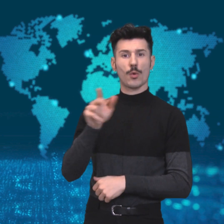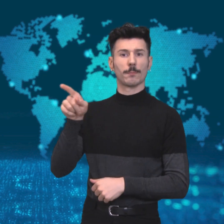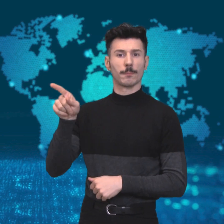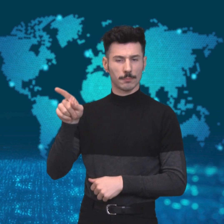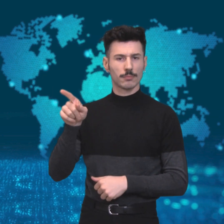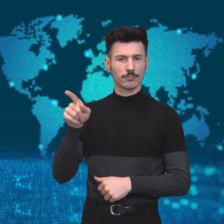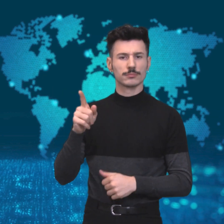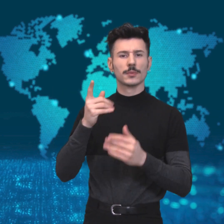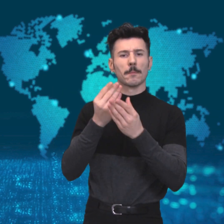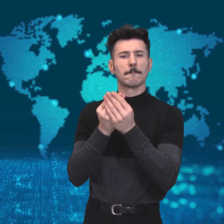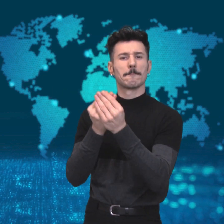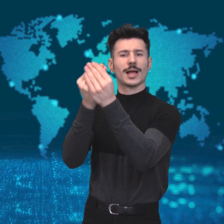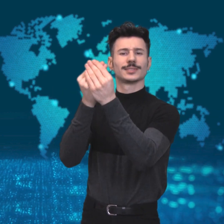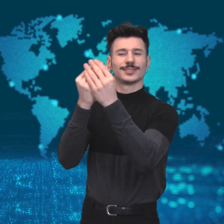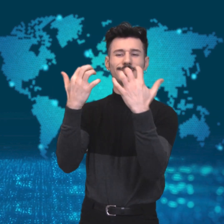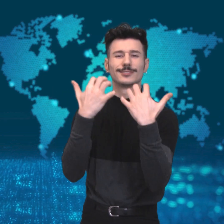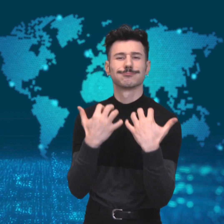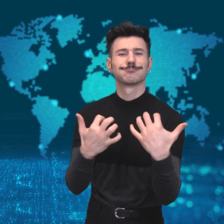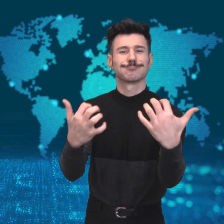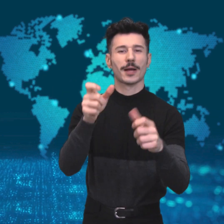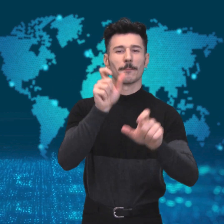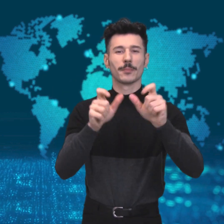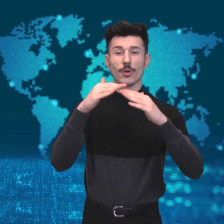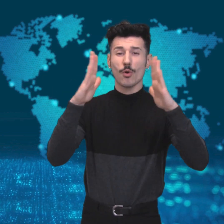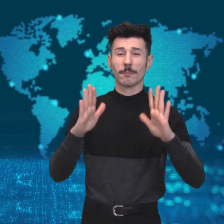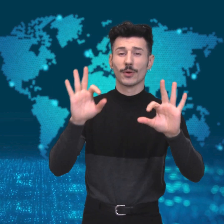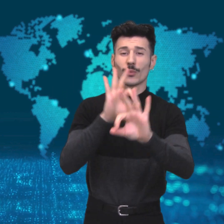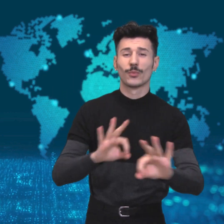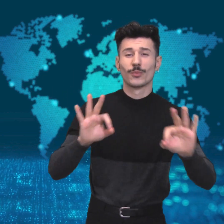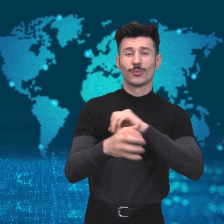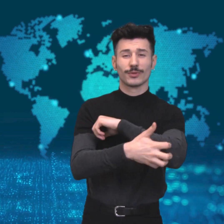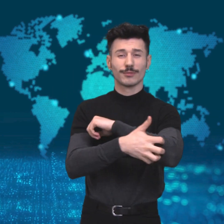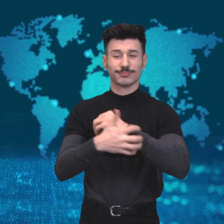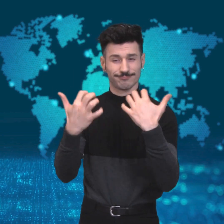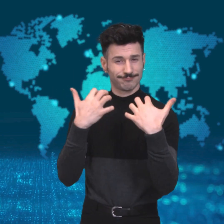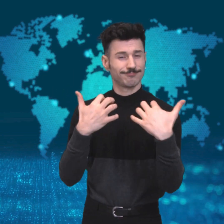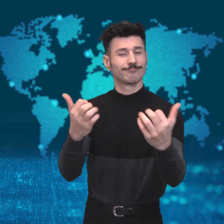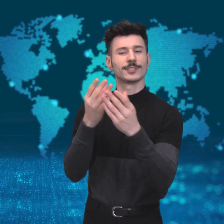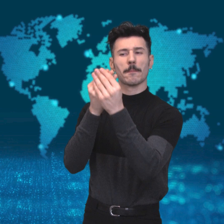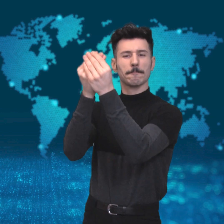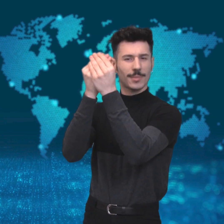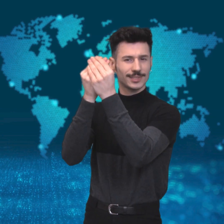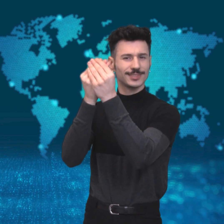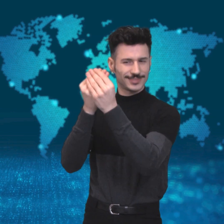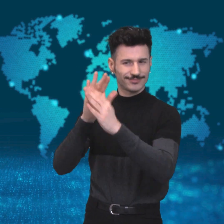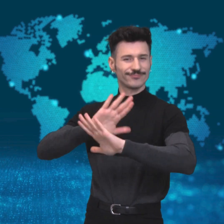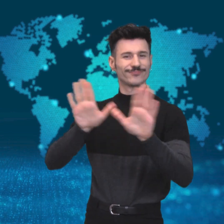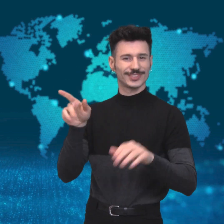women. In 2016, he held a special mass for homeless